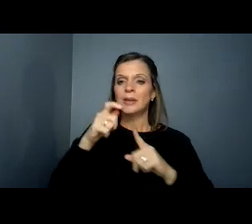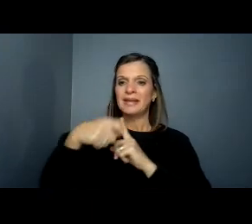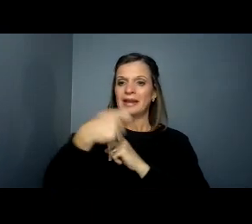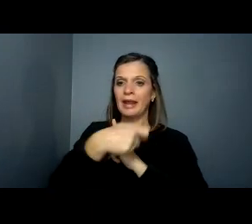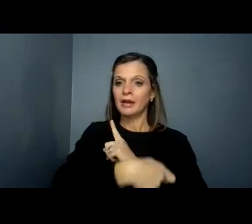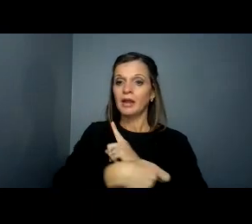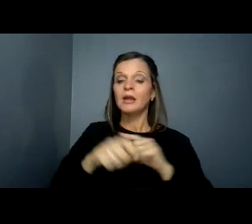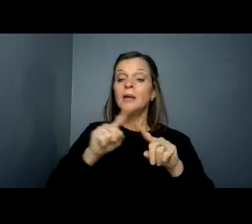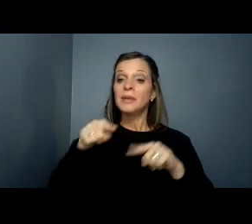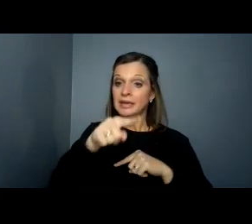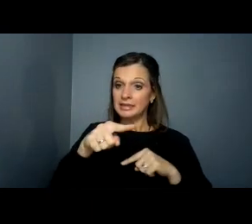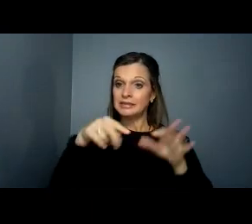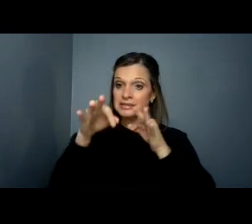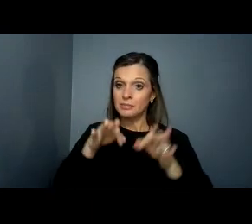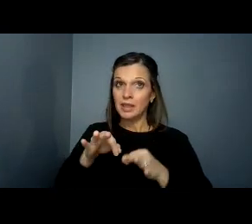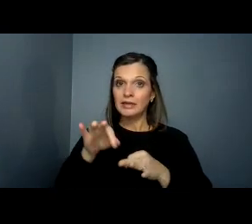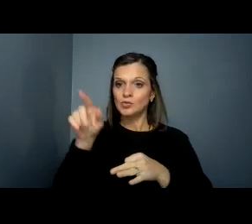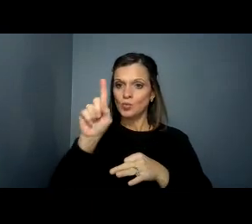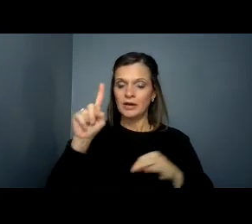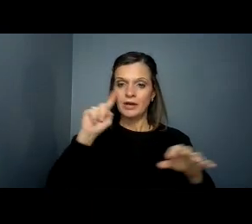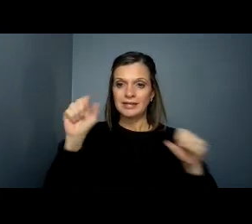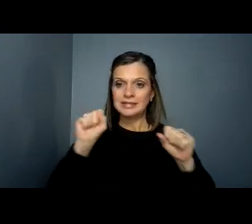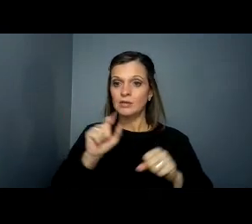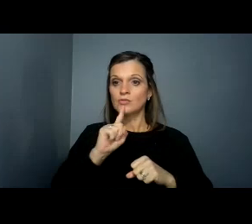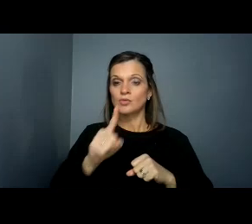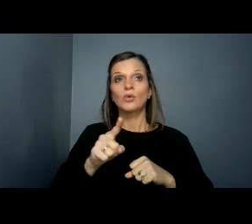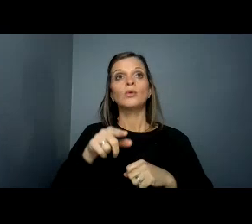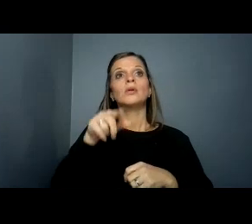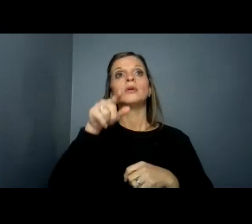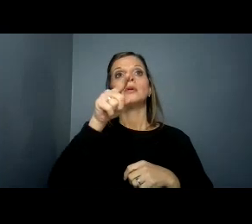All of those sounds you'll see at the bottom up. Remember, again everything down is bad.